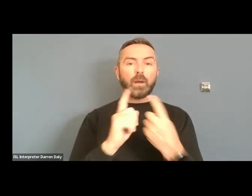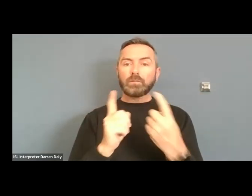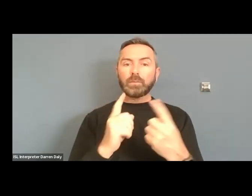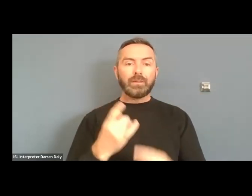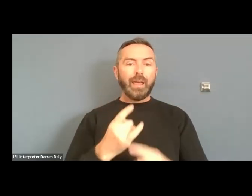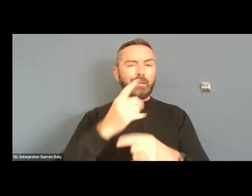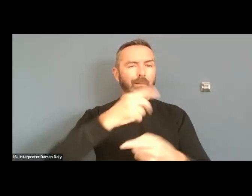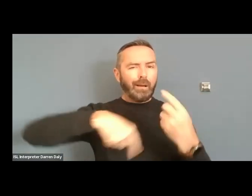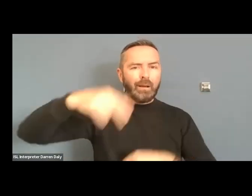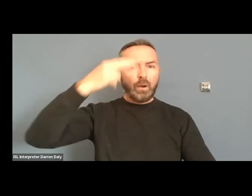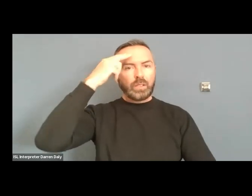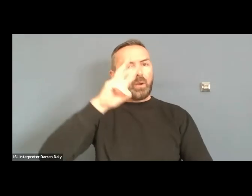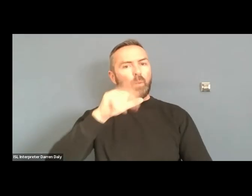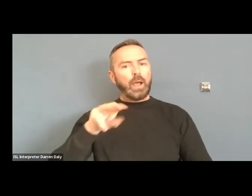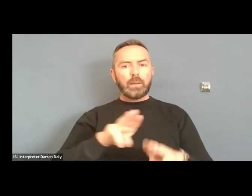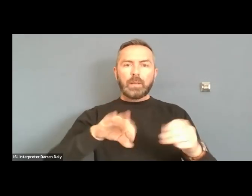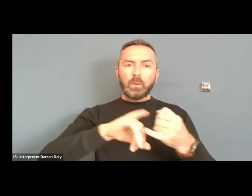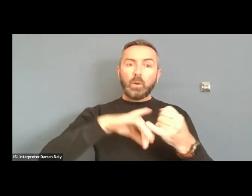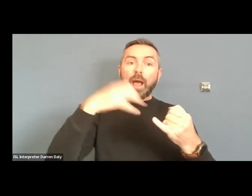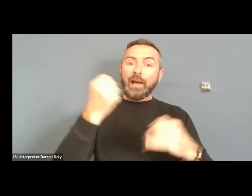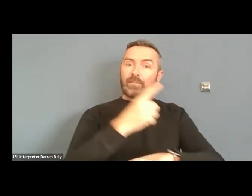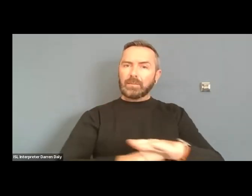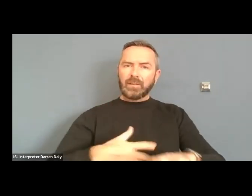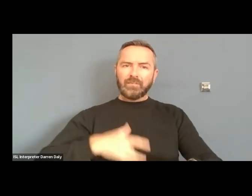disabilities may not feel a part of their community.